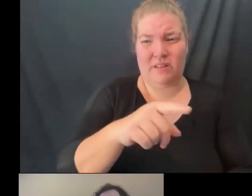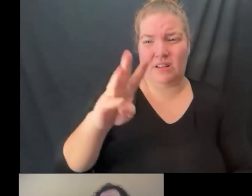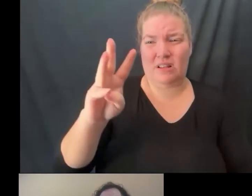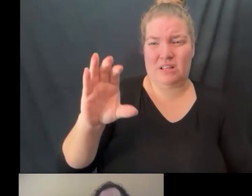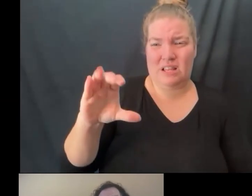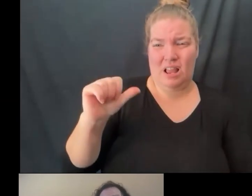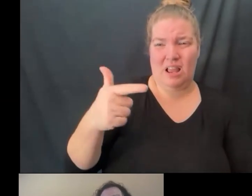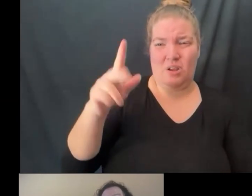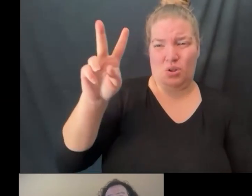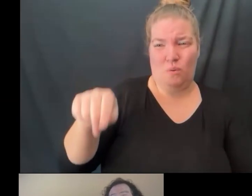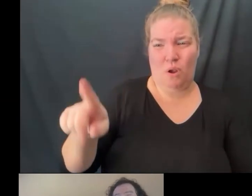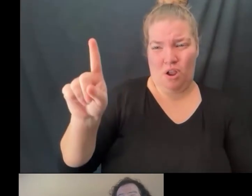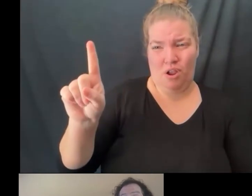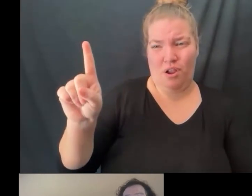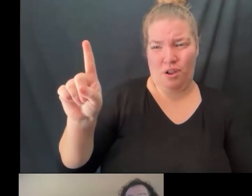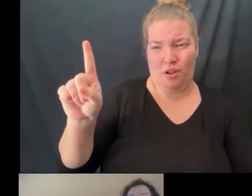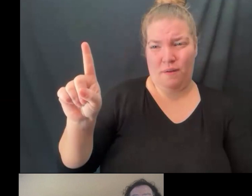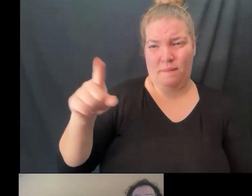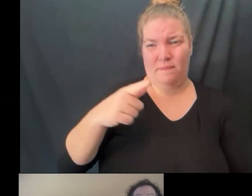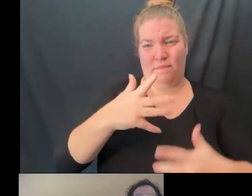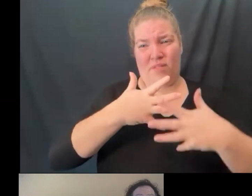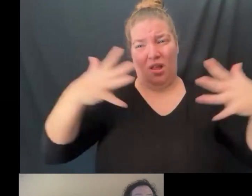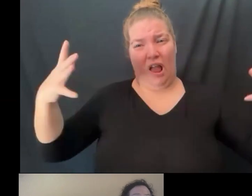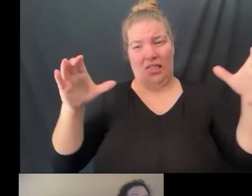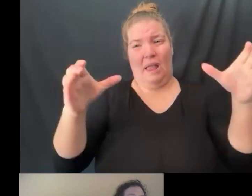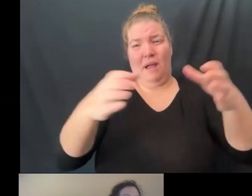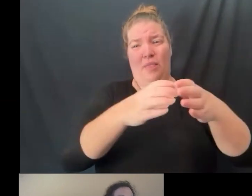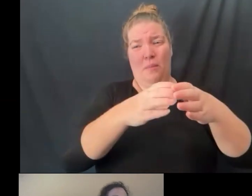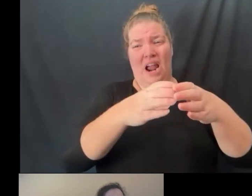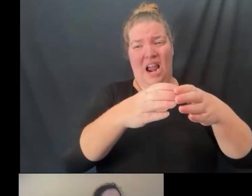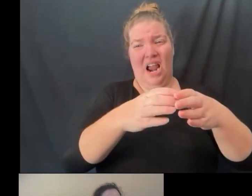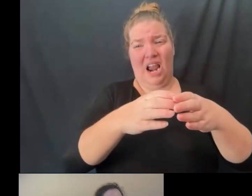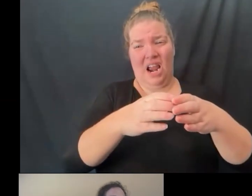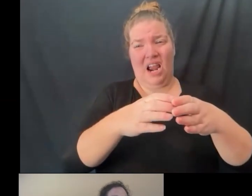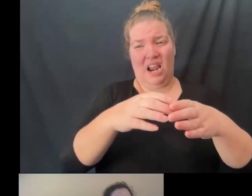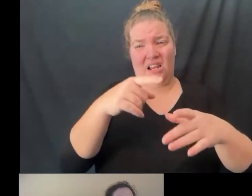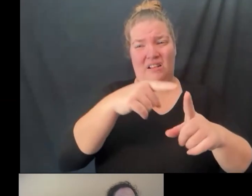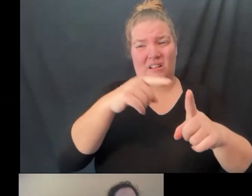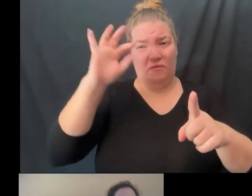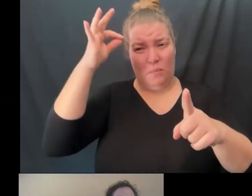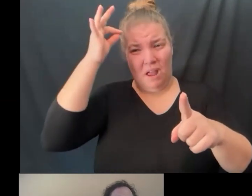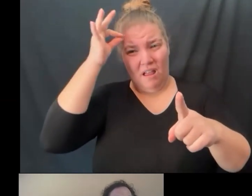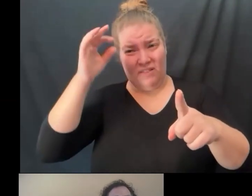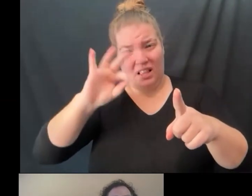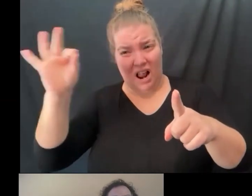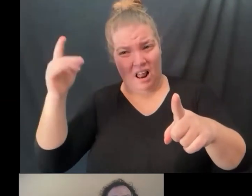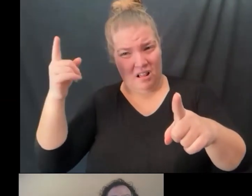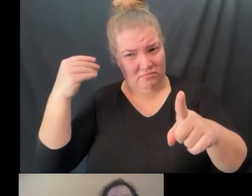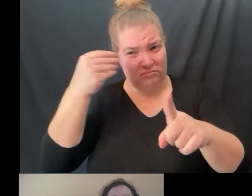and EN 301 549. And indeed, a number of the larger departments and agencies in the federal government